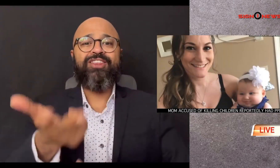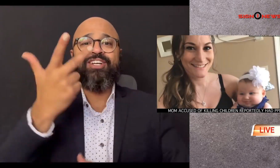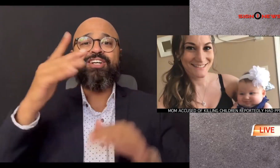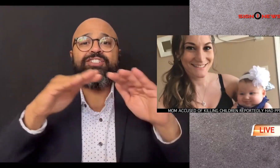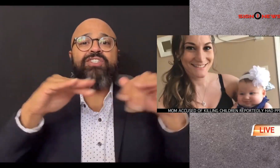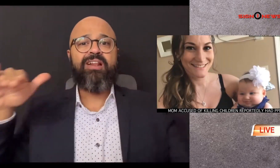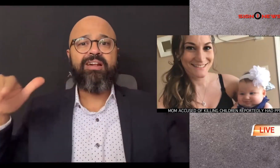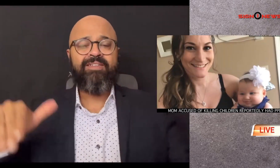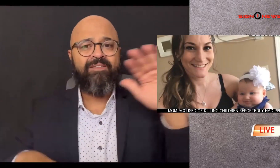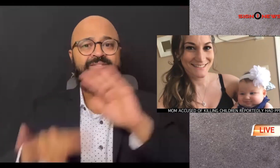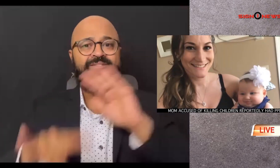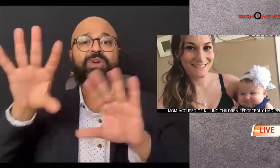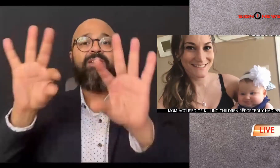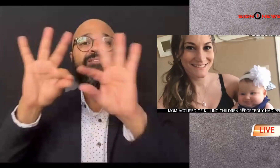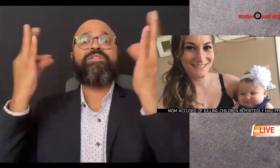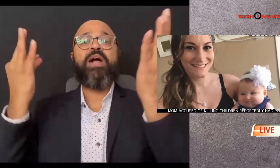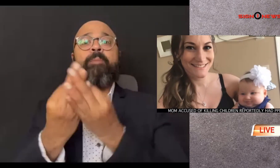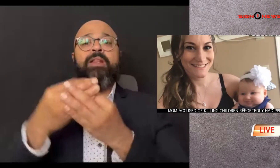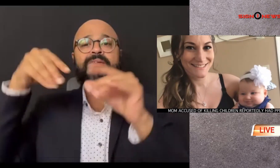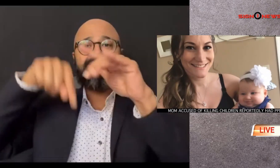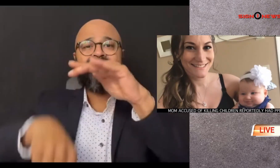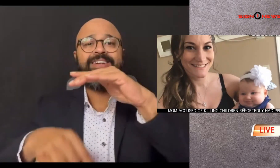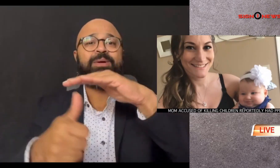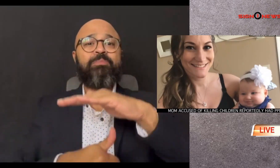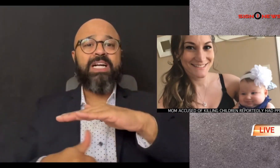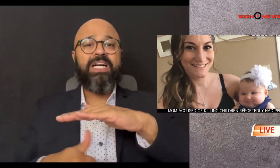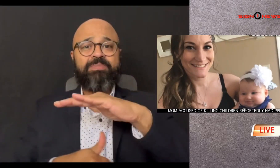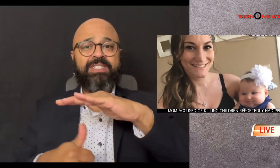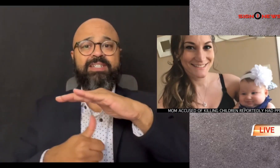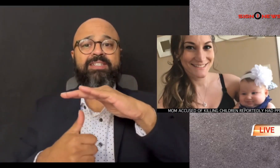all three children were found January 25th in the basement of the family home.